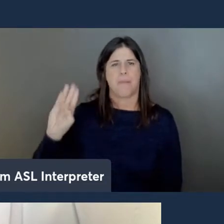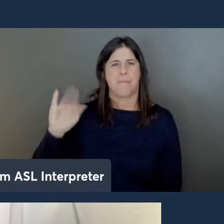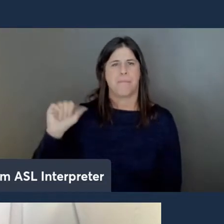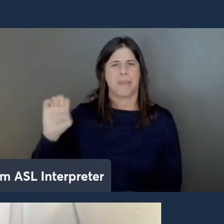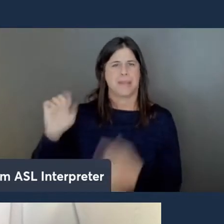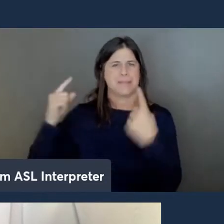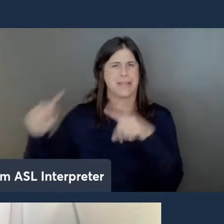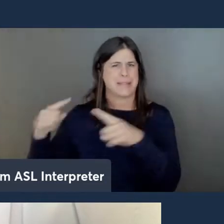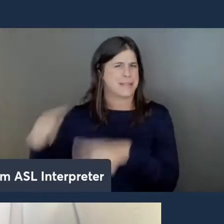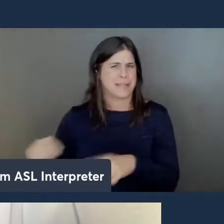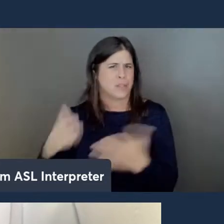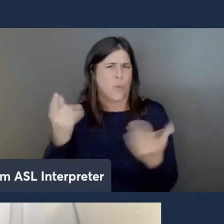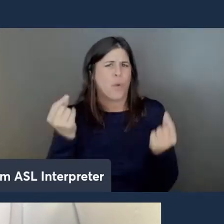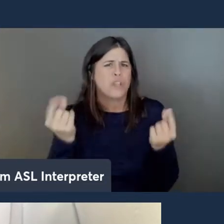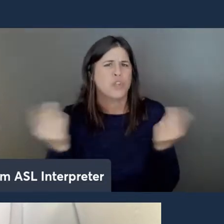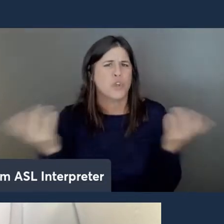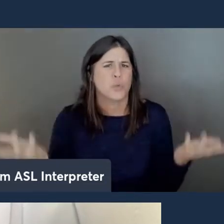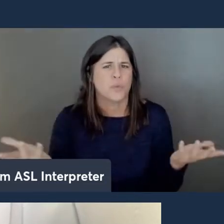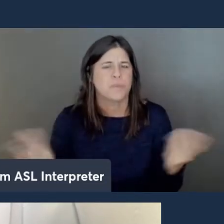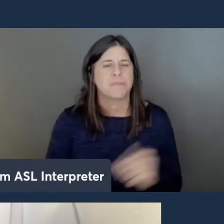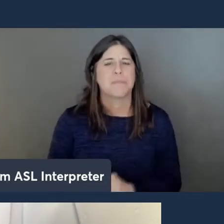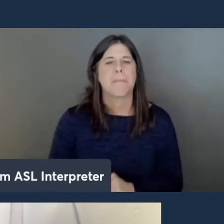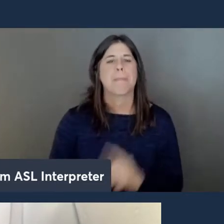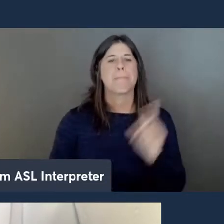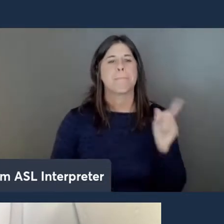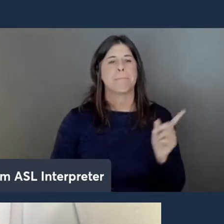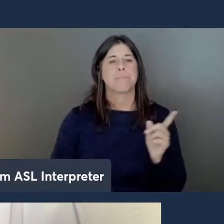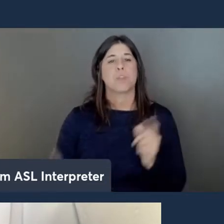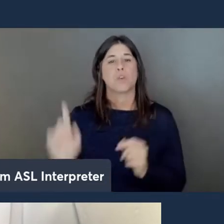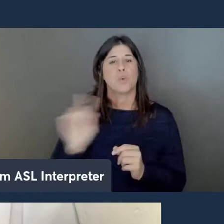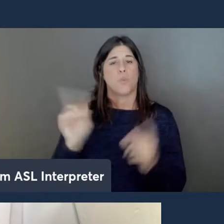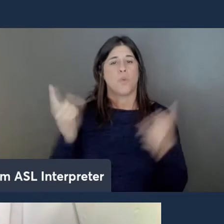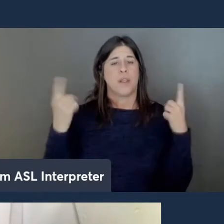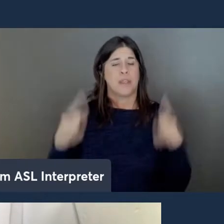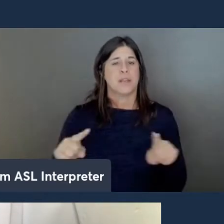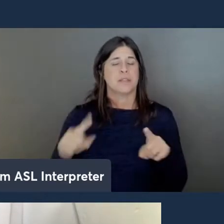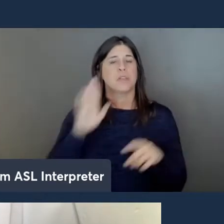what does this thing do? Yeah so where these instances will really shine,